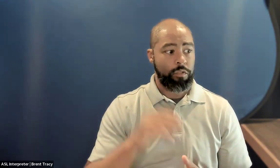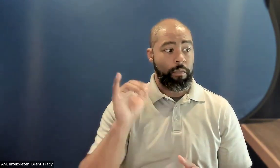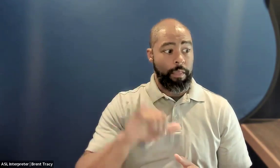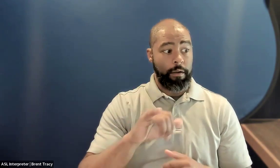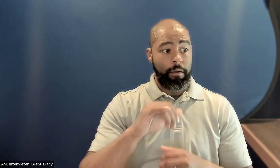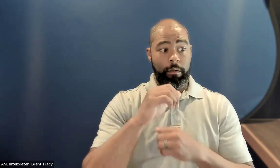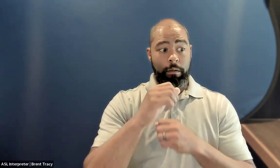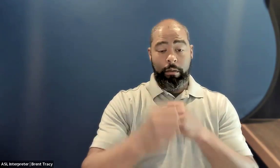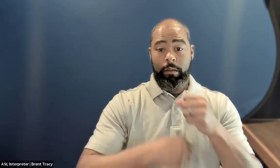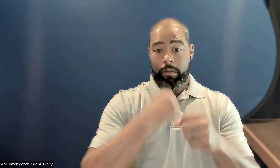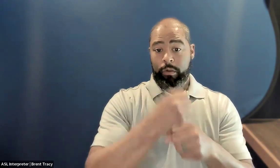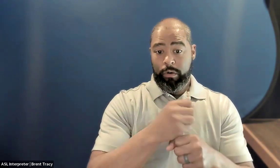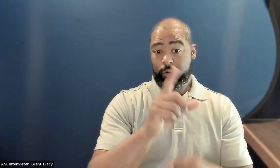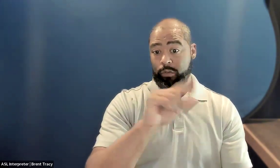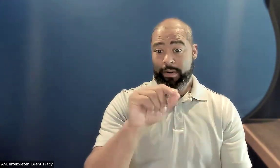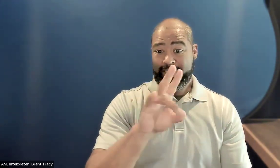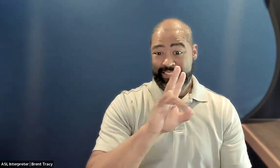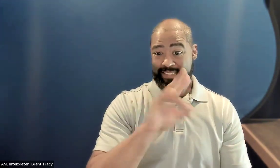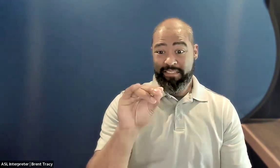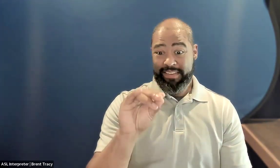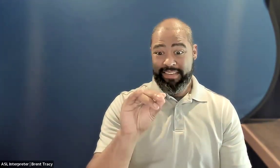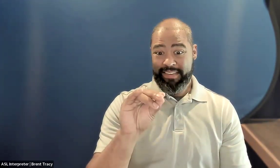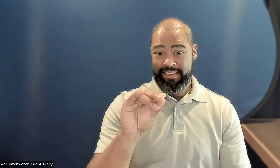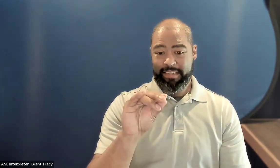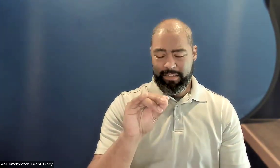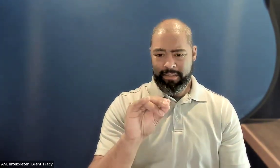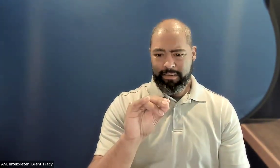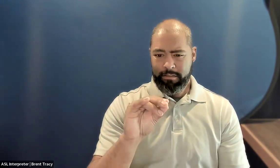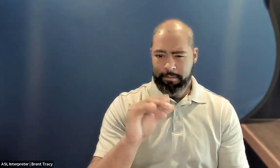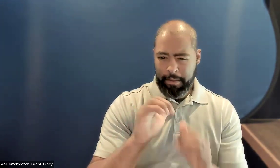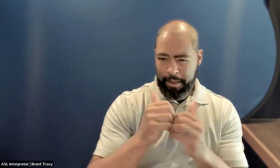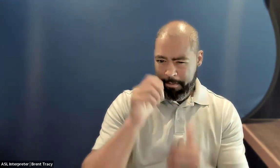tool is recommending ultimately that this asset be designed to